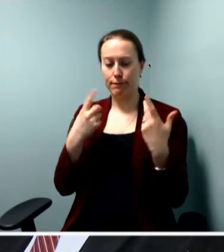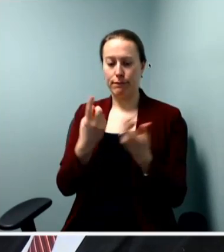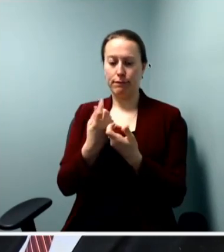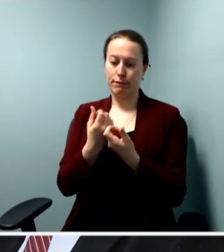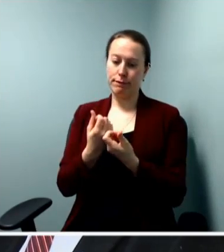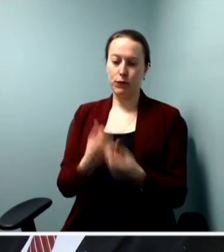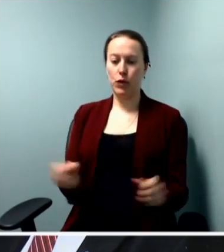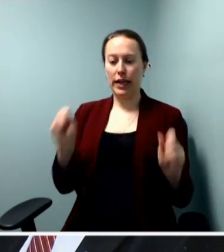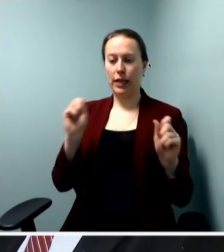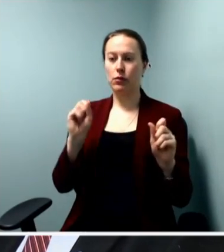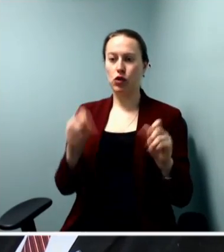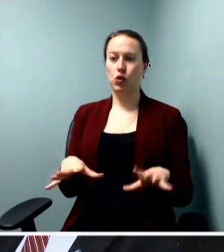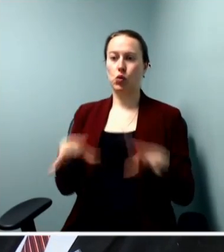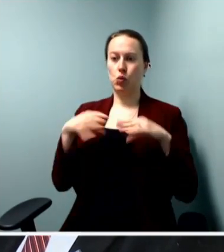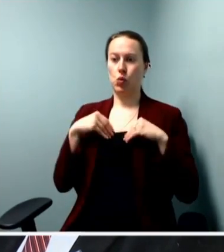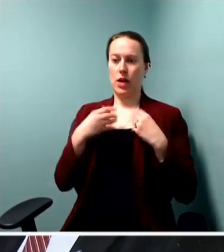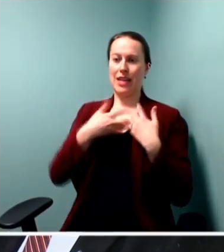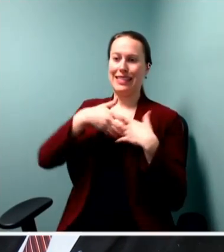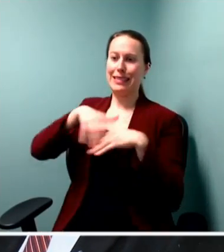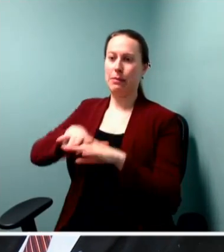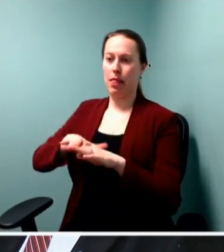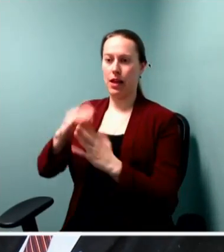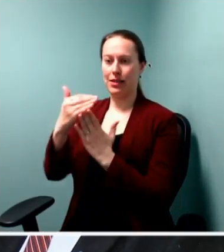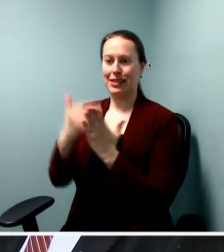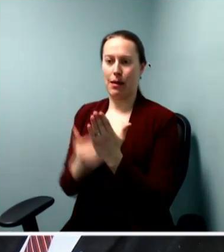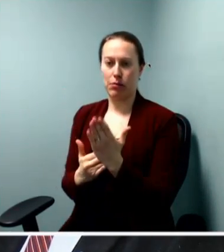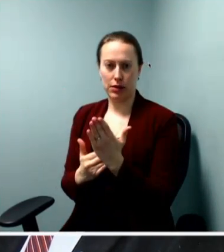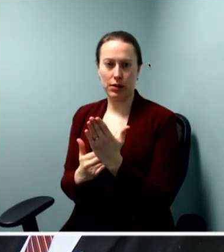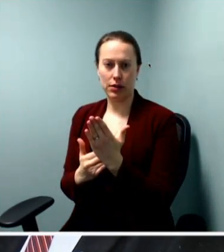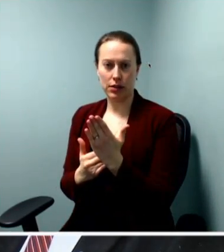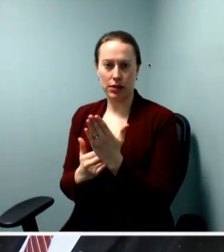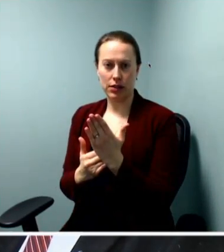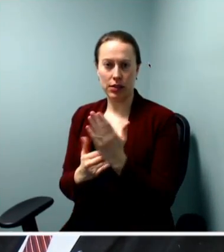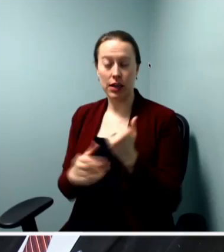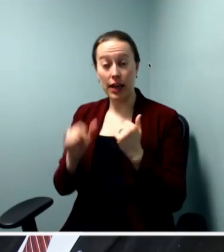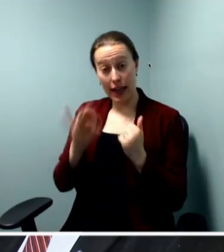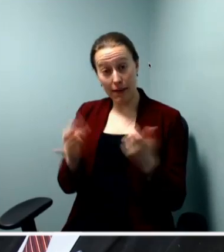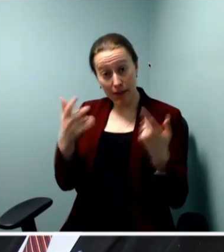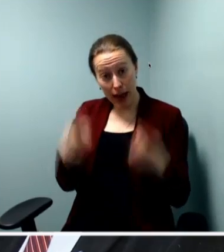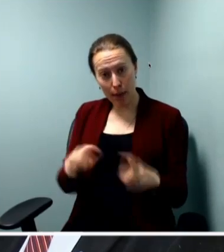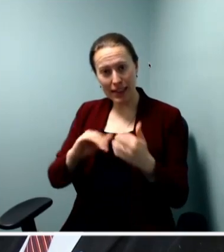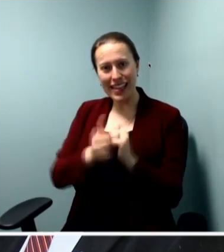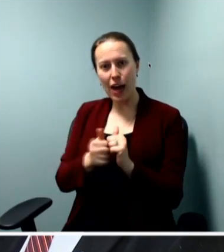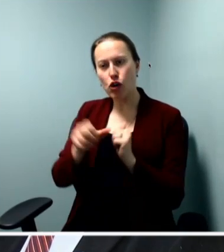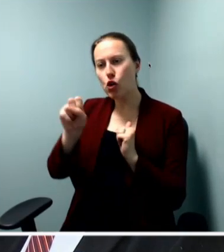And then, if steps were going to happen, how do you desensitize the process of teaching those steps.